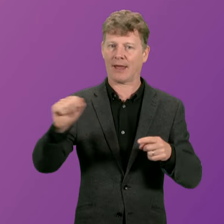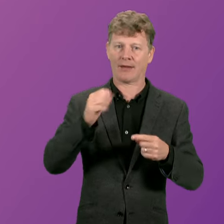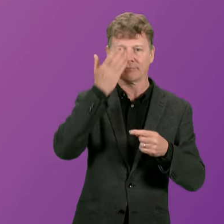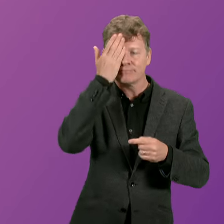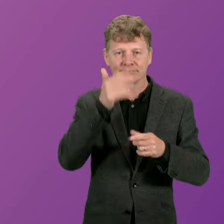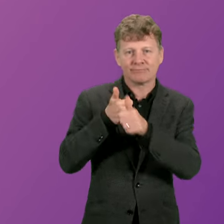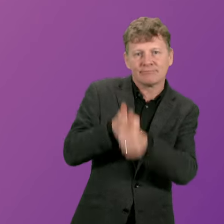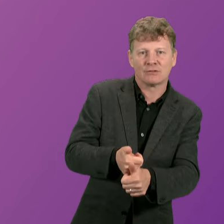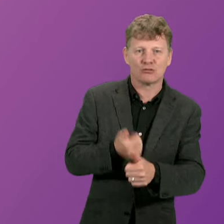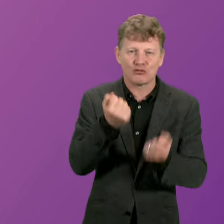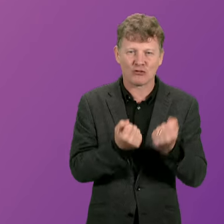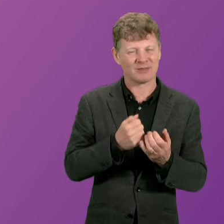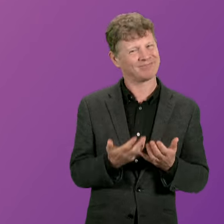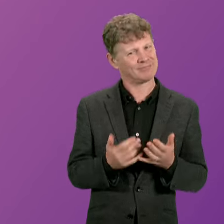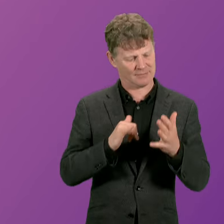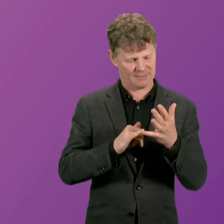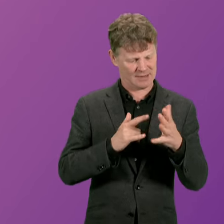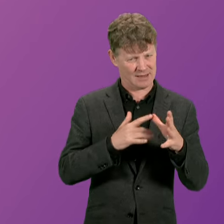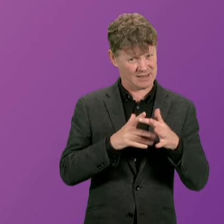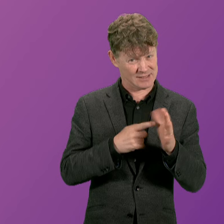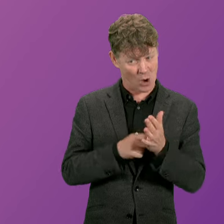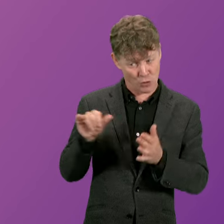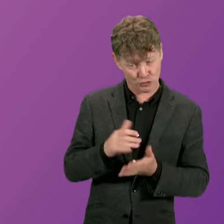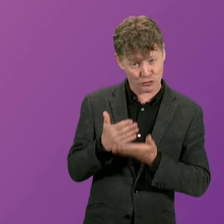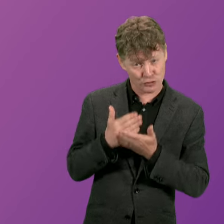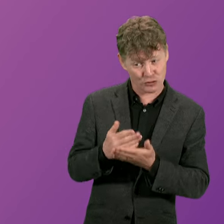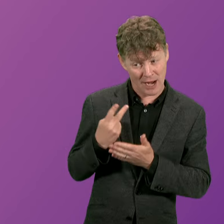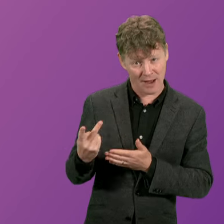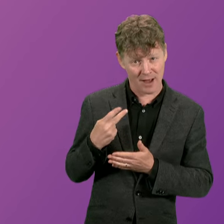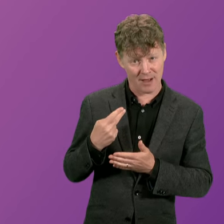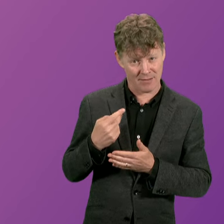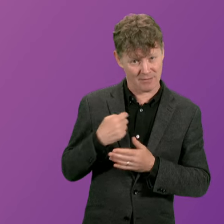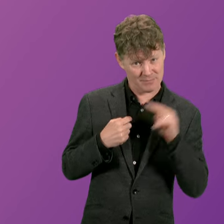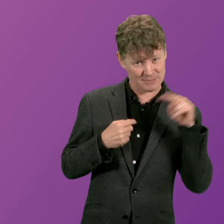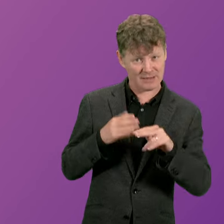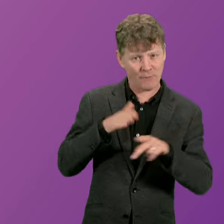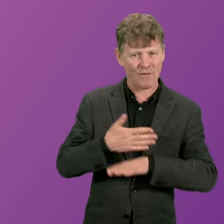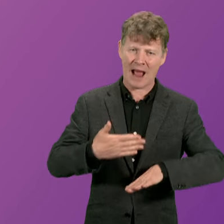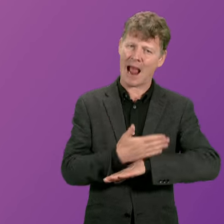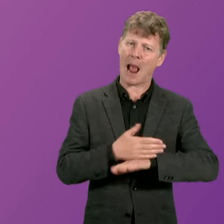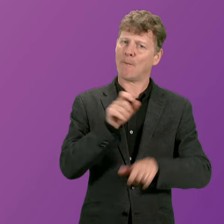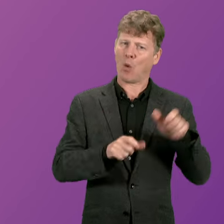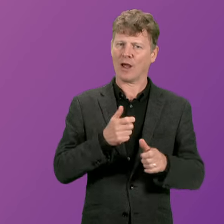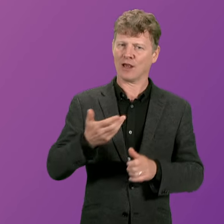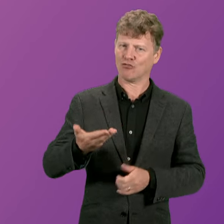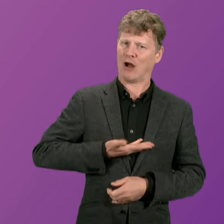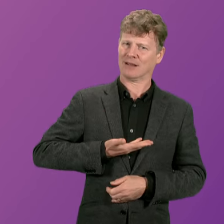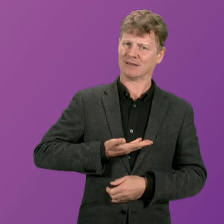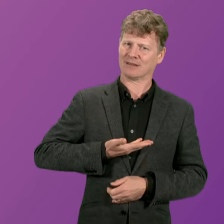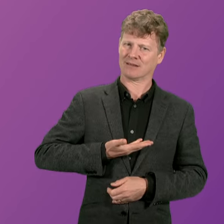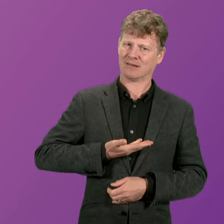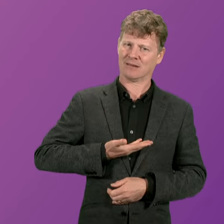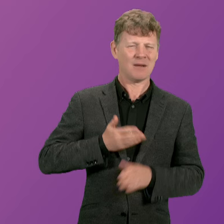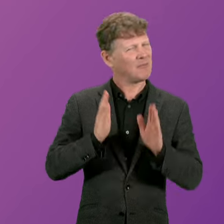will share my perspective on the issue of employees’ rights. We have to have fair processes